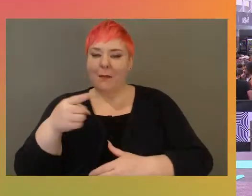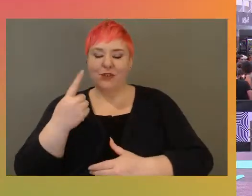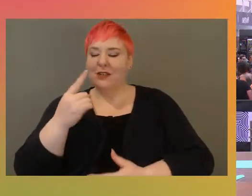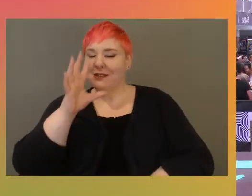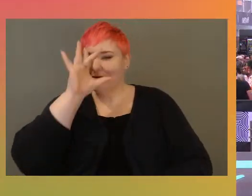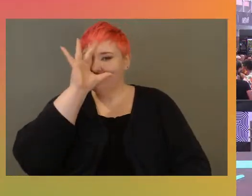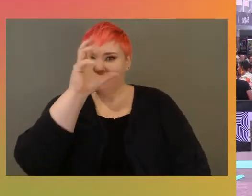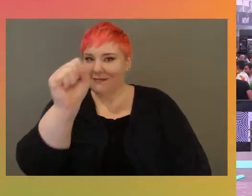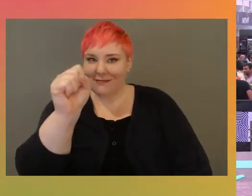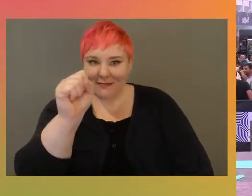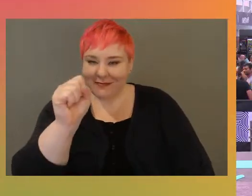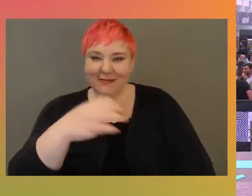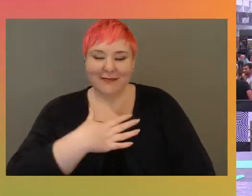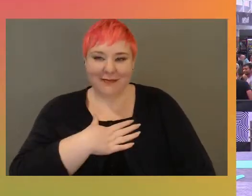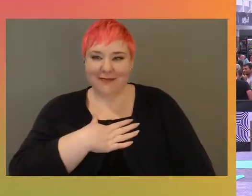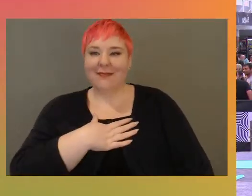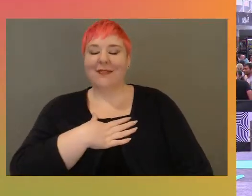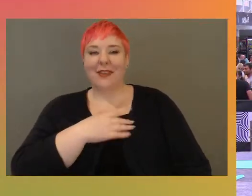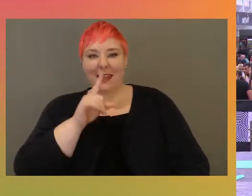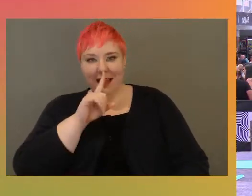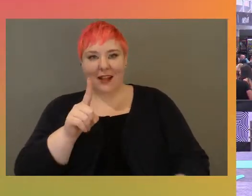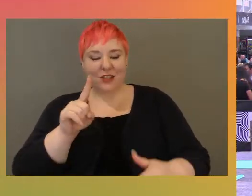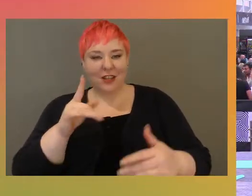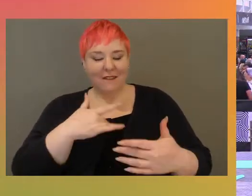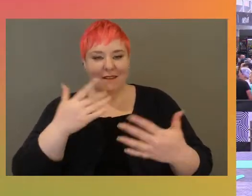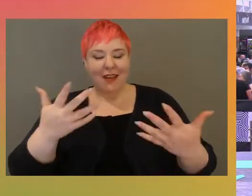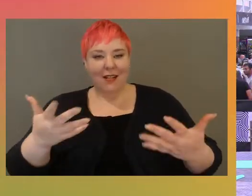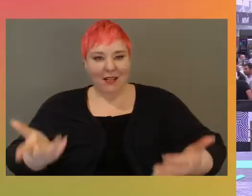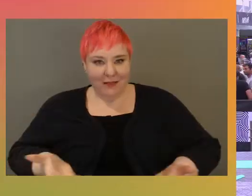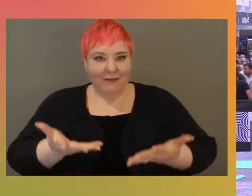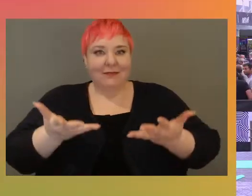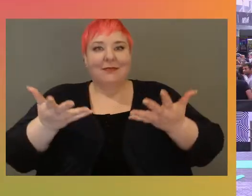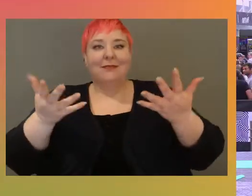DOUGLAS. RODNEY AND COLLEEN, AMAZING CLASS.